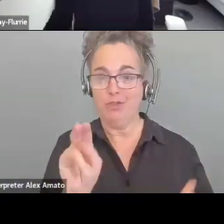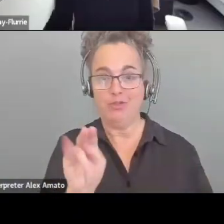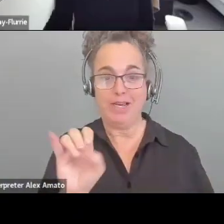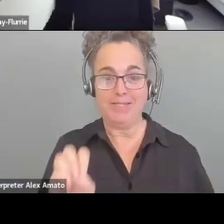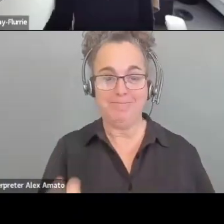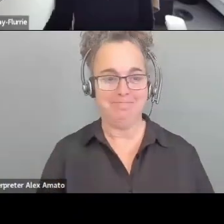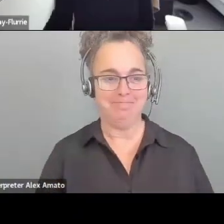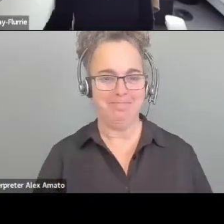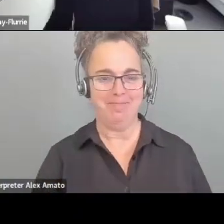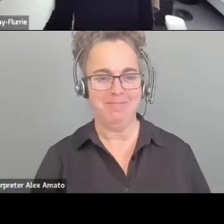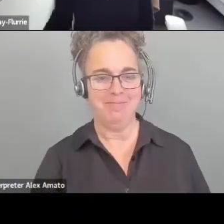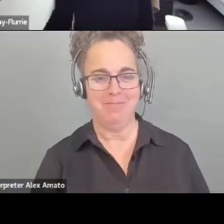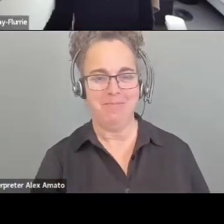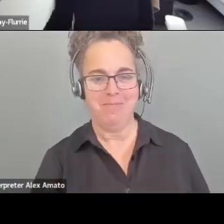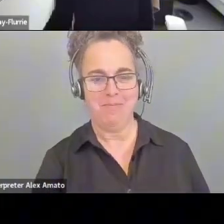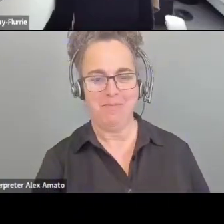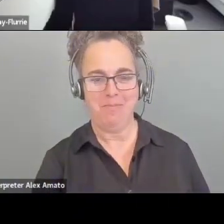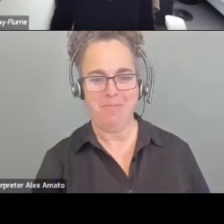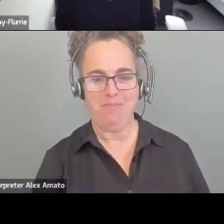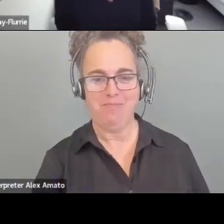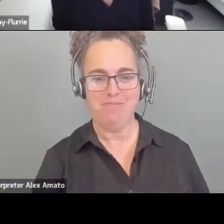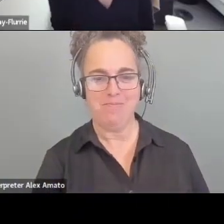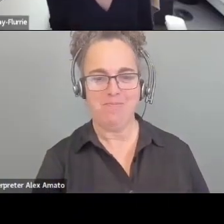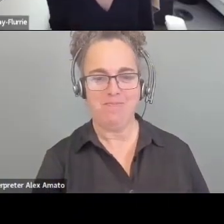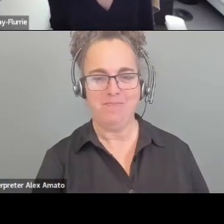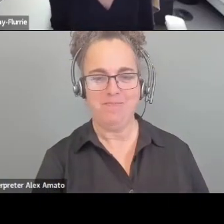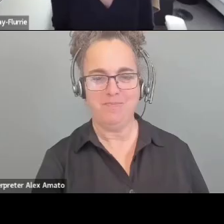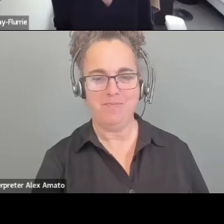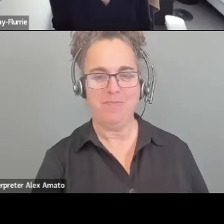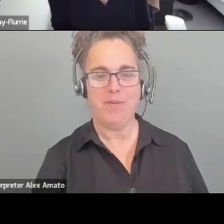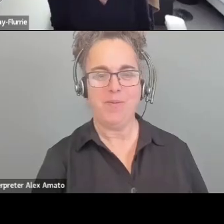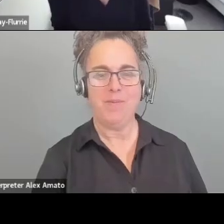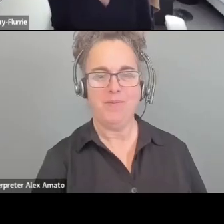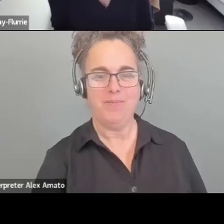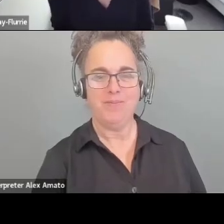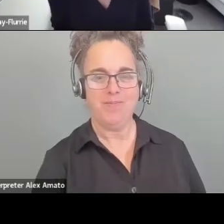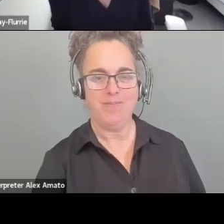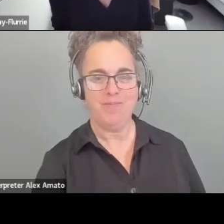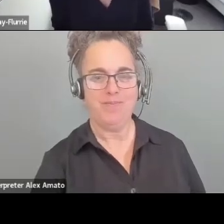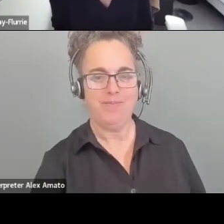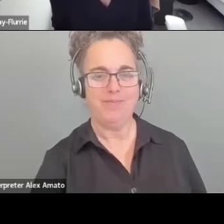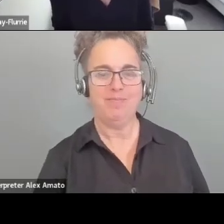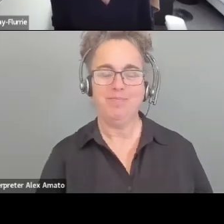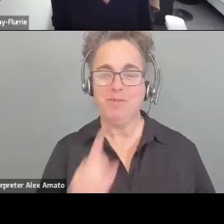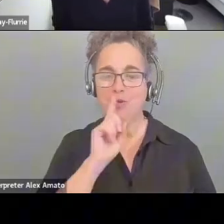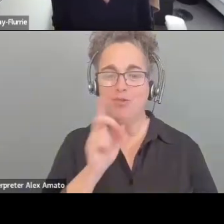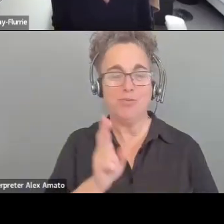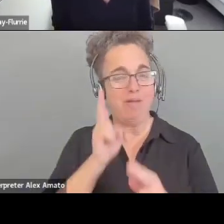Wonderful. Good morning, good afternoon folks. Jenny Le Flury, it is a real honor to be with you all.